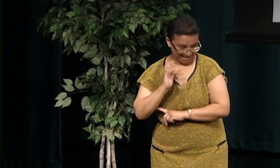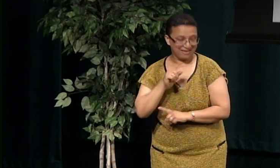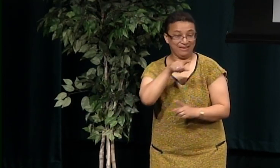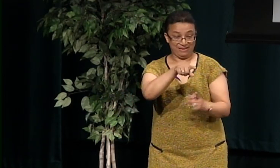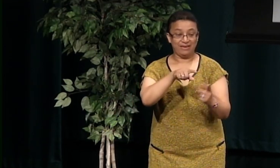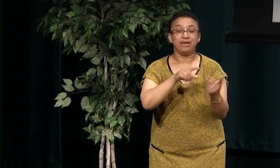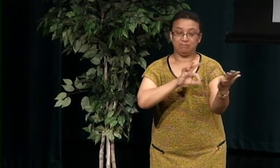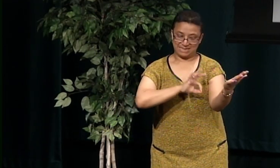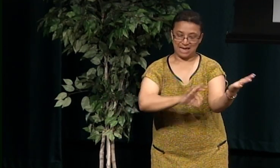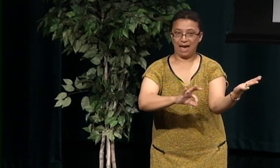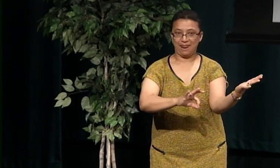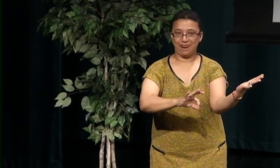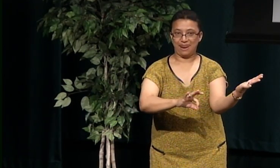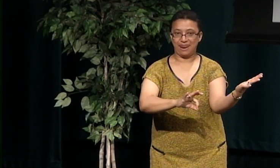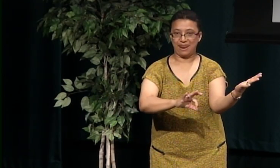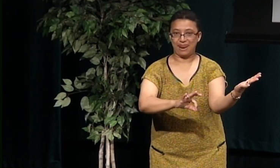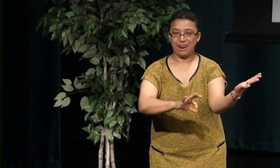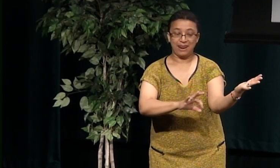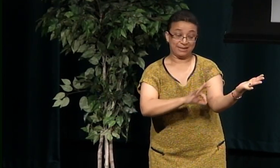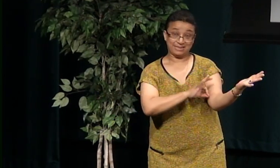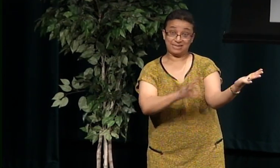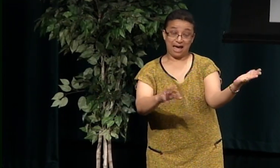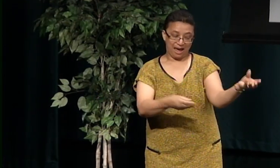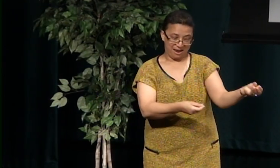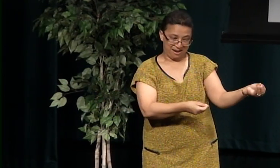also need to sign off on it.